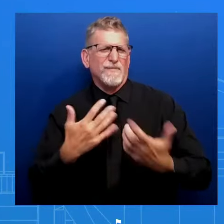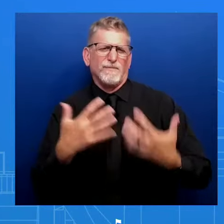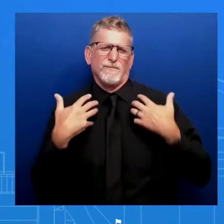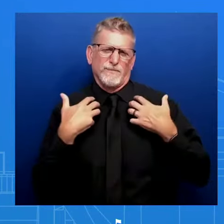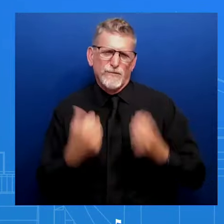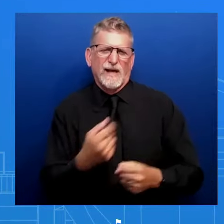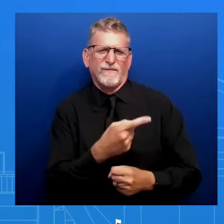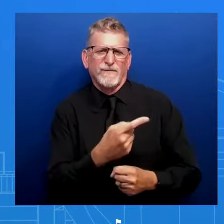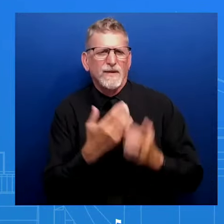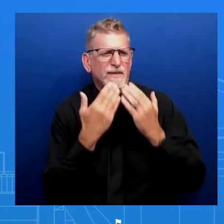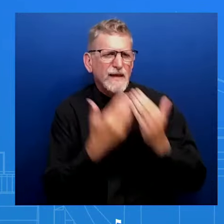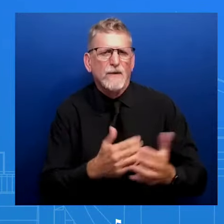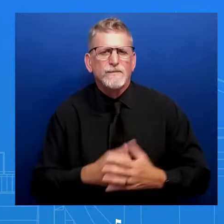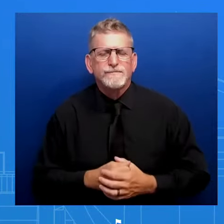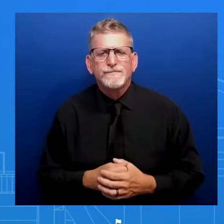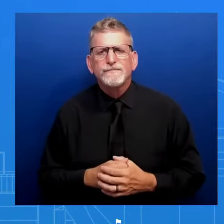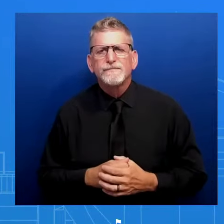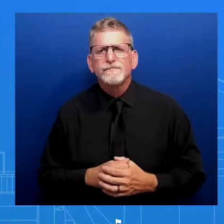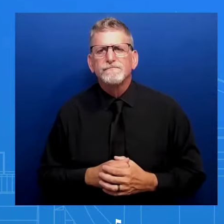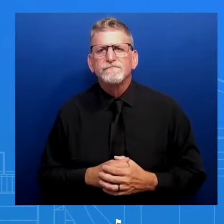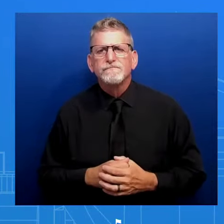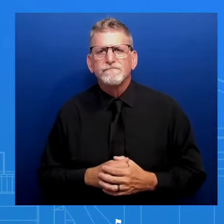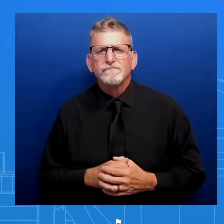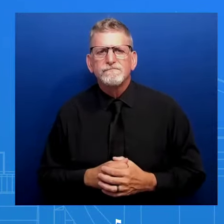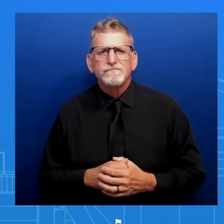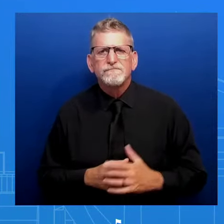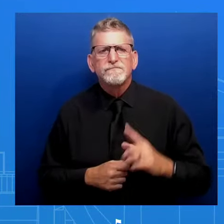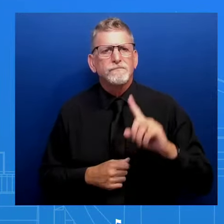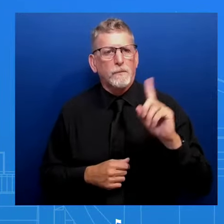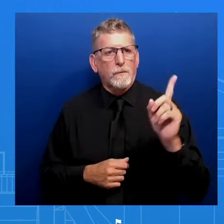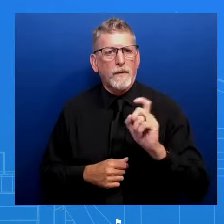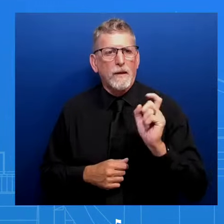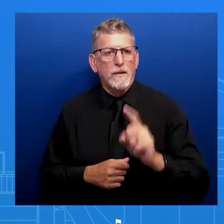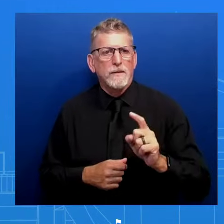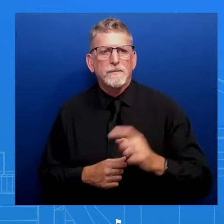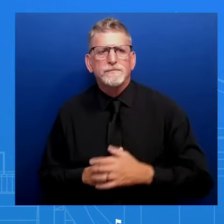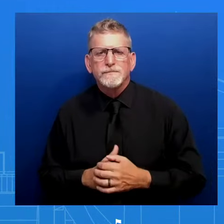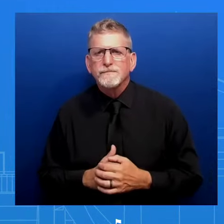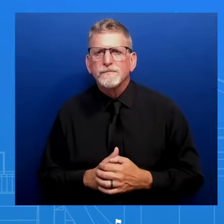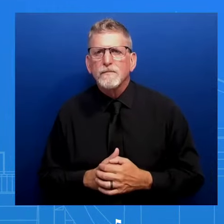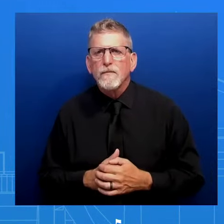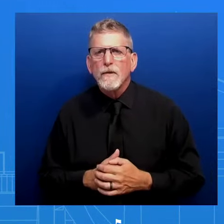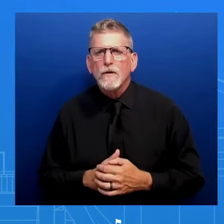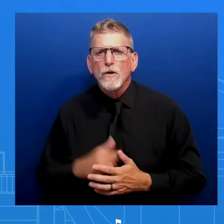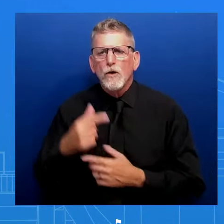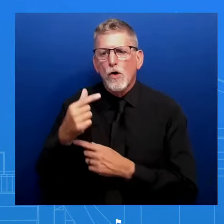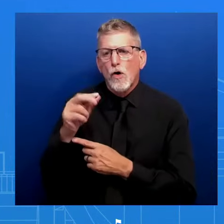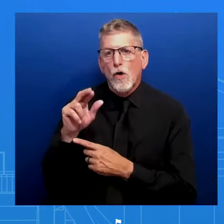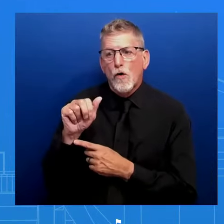I'd like to follow up on the Grain Deal Initiative. Can you tell us what are the most efficient ways